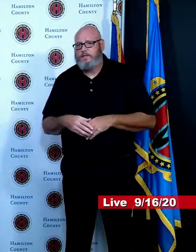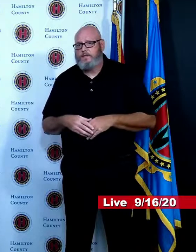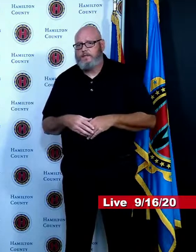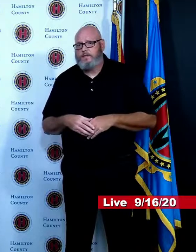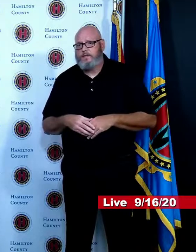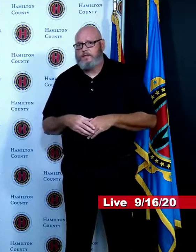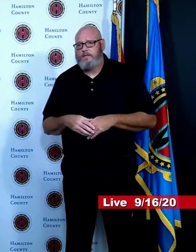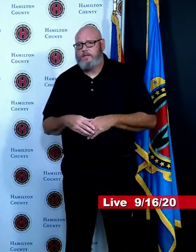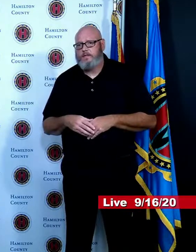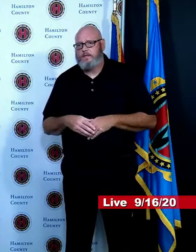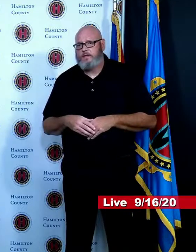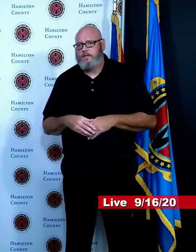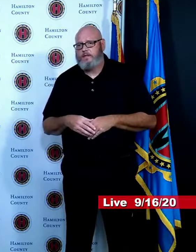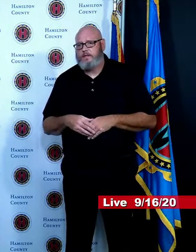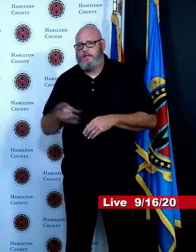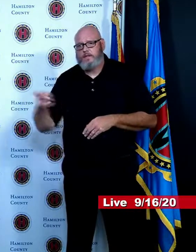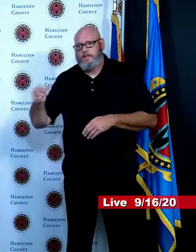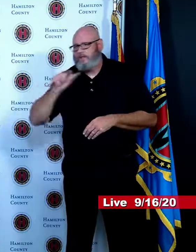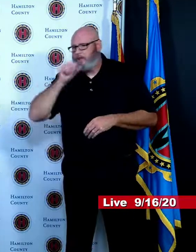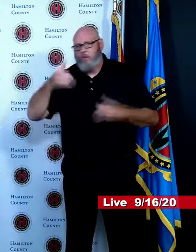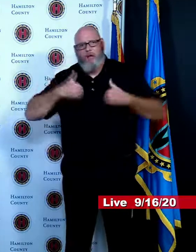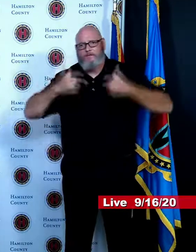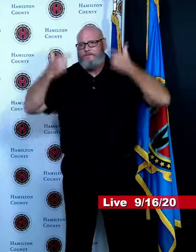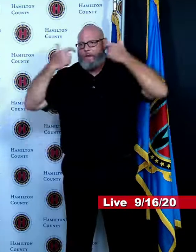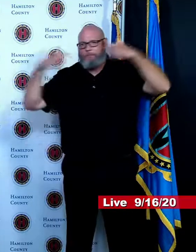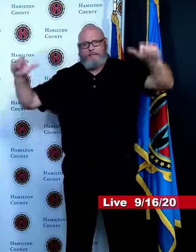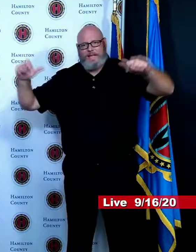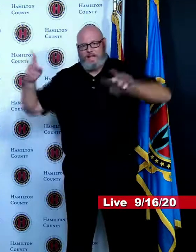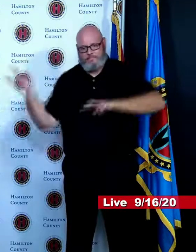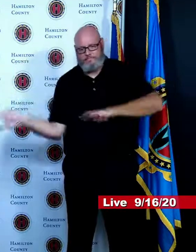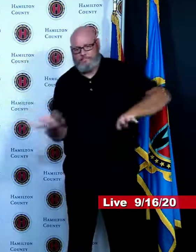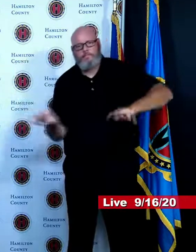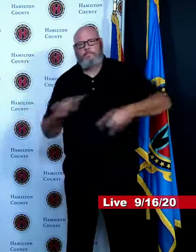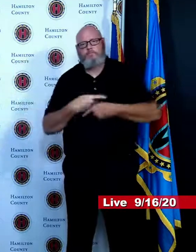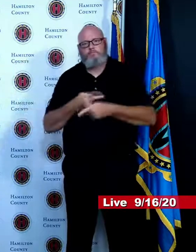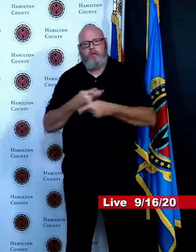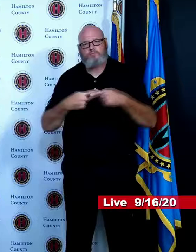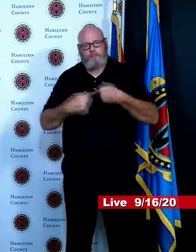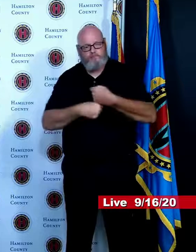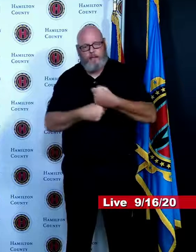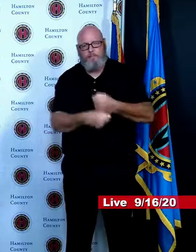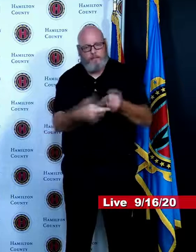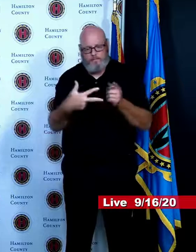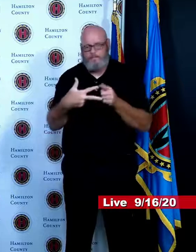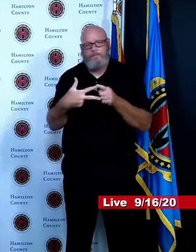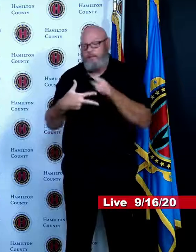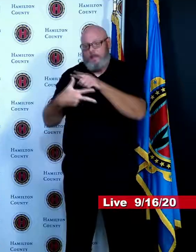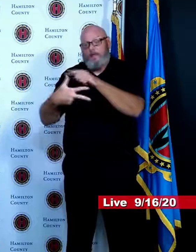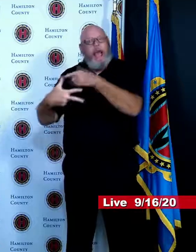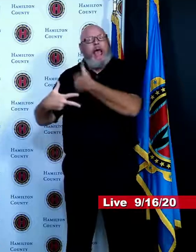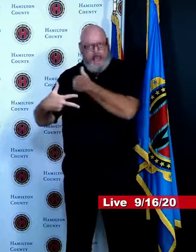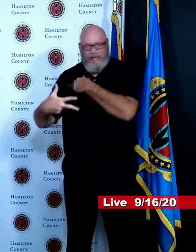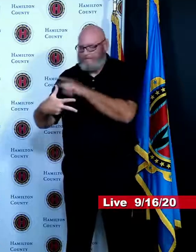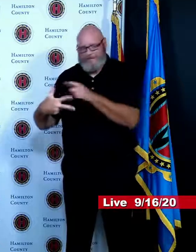trial and so we want to prepare for that all right